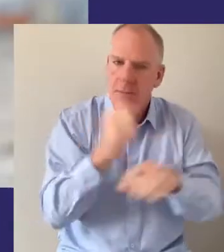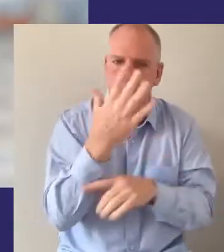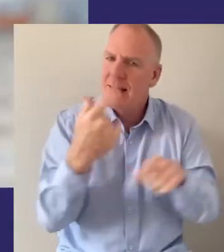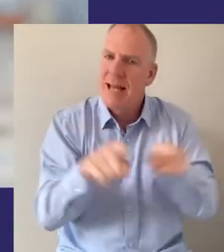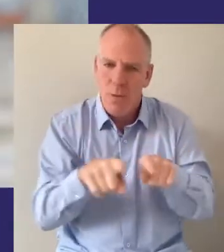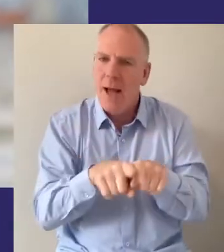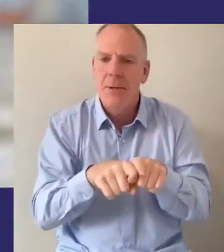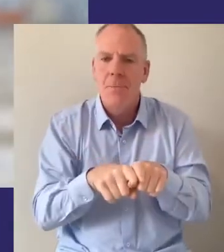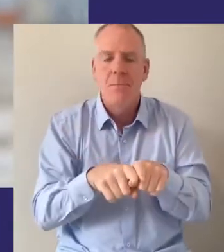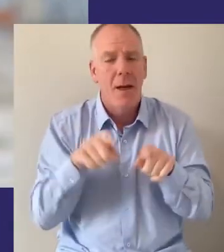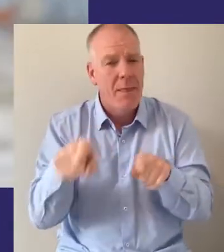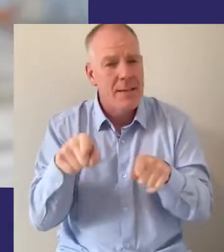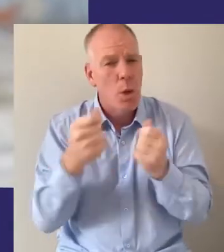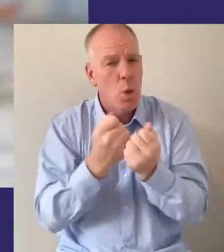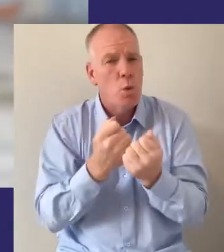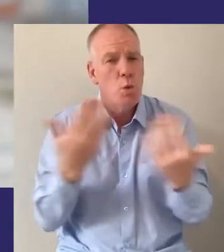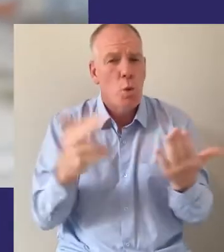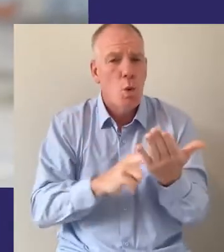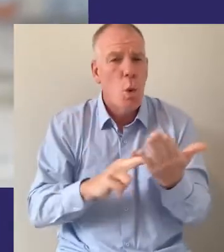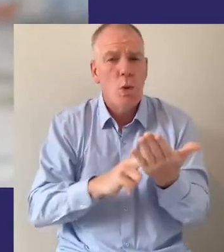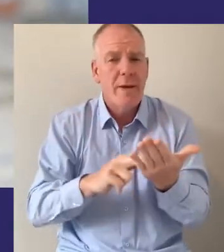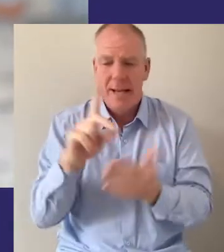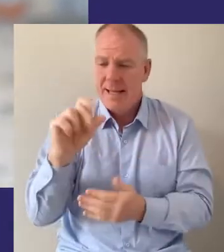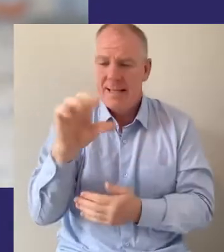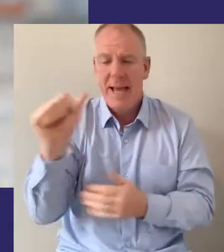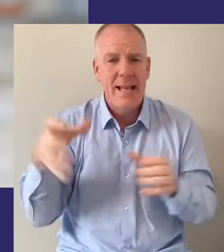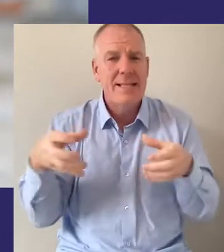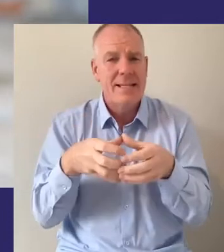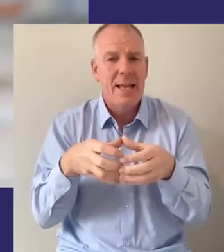And that provides a really useful dataset. And of course, groups like Clean Coasts are